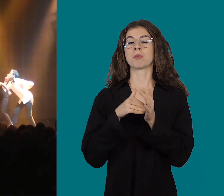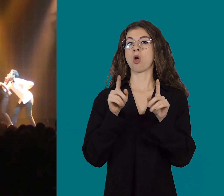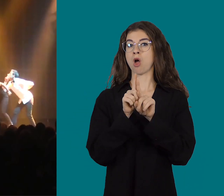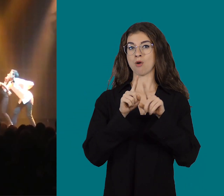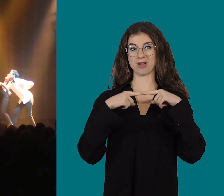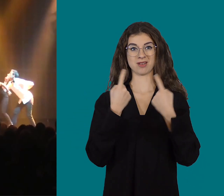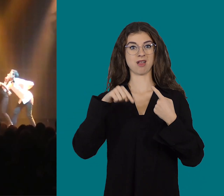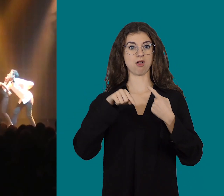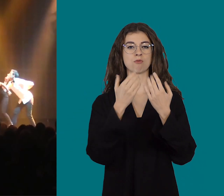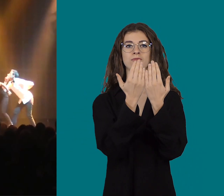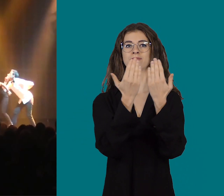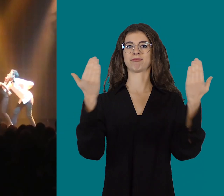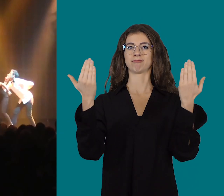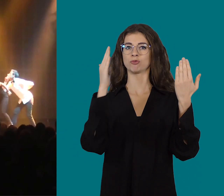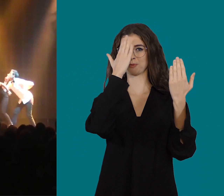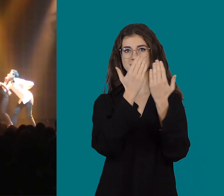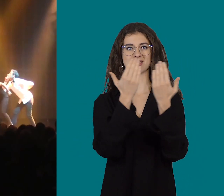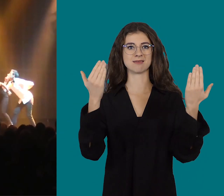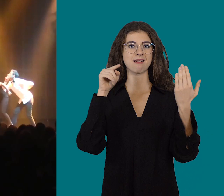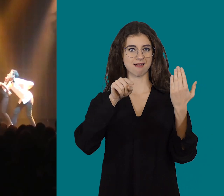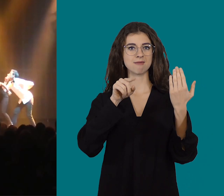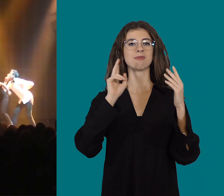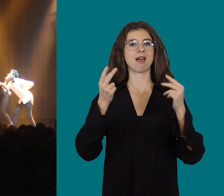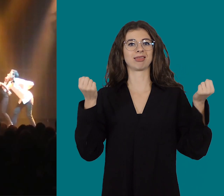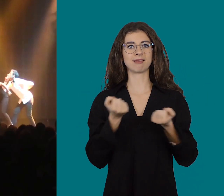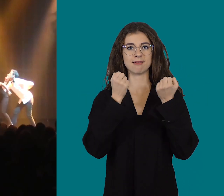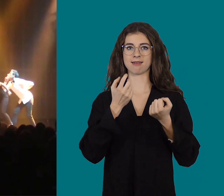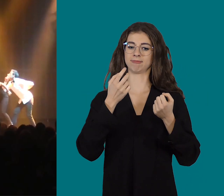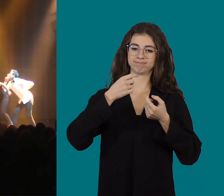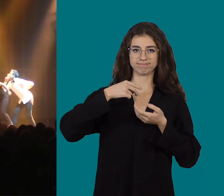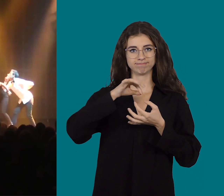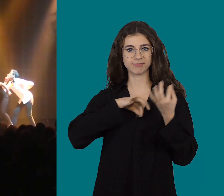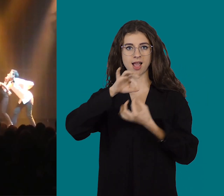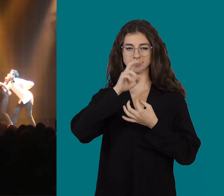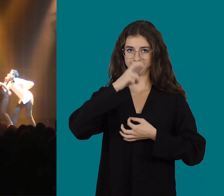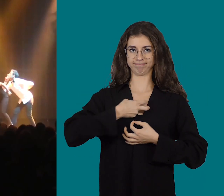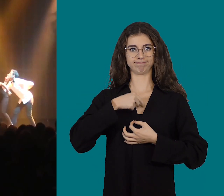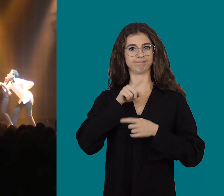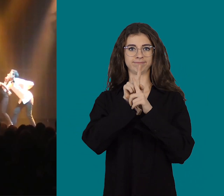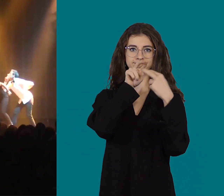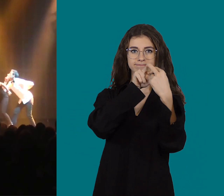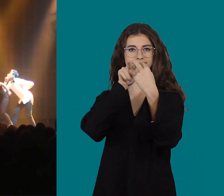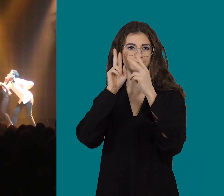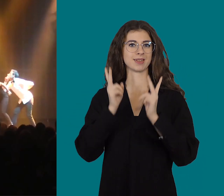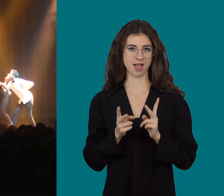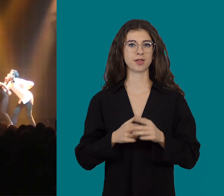She also needs a room with a mirrorwall for training and to be able to look at herself while dancing.